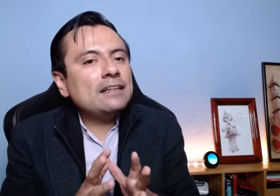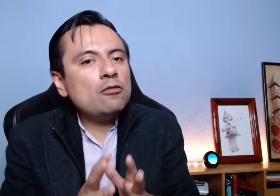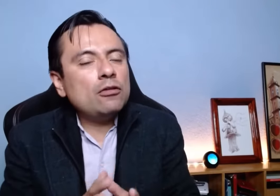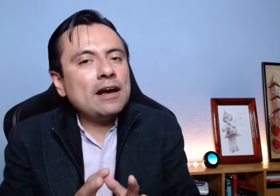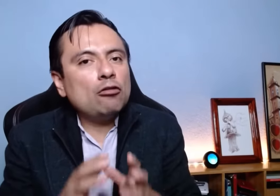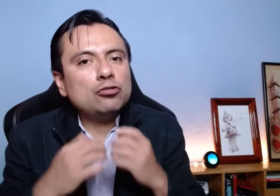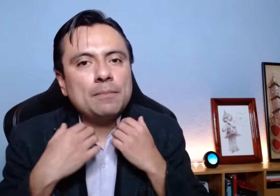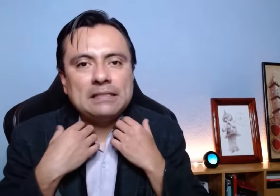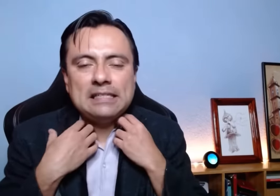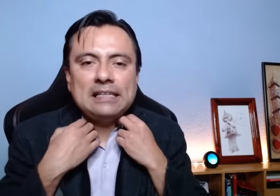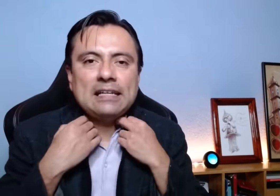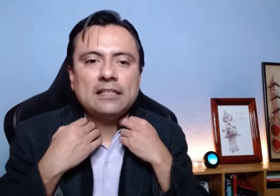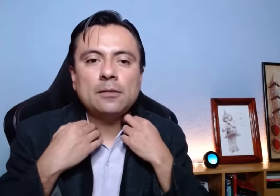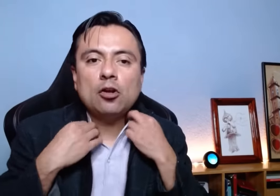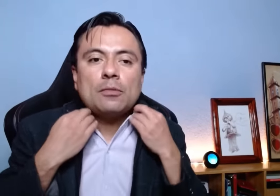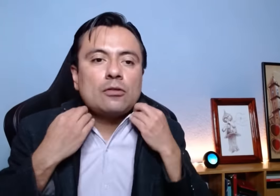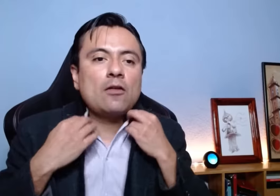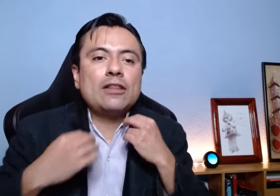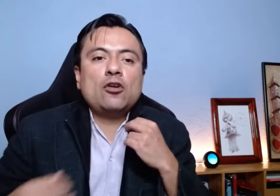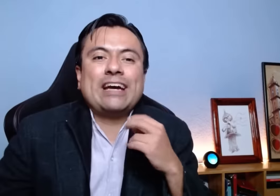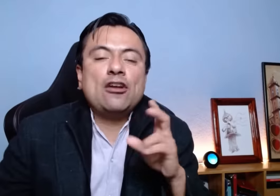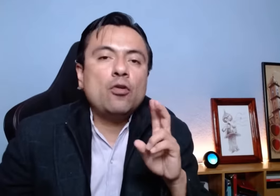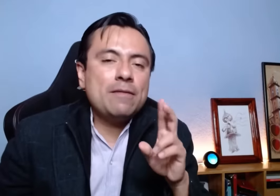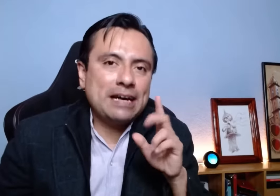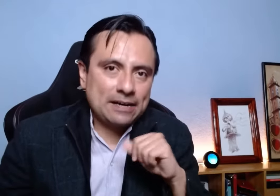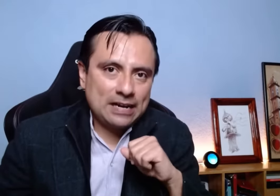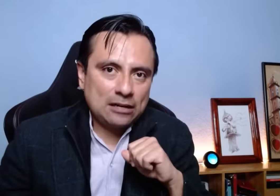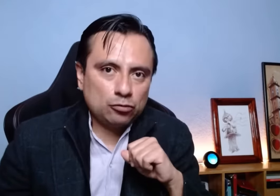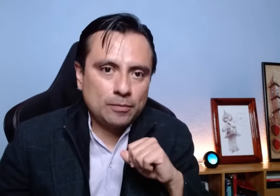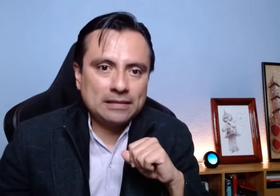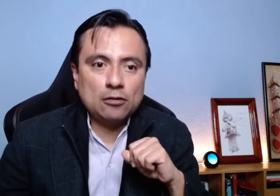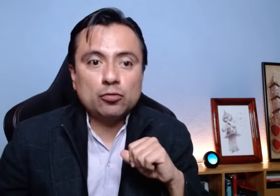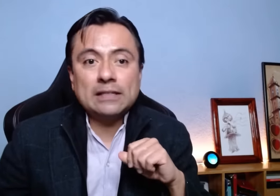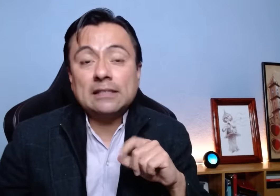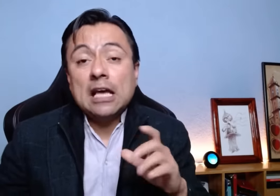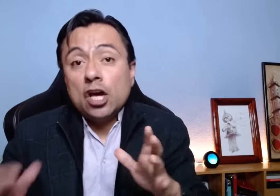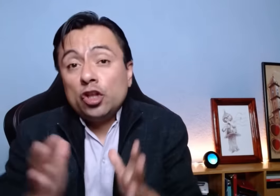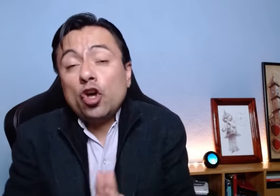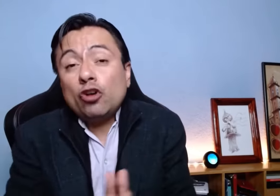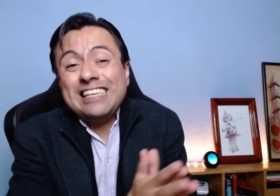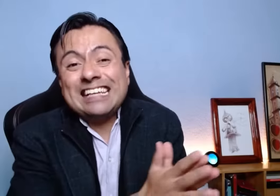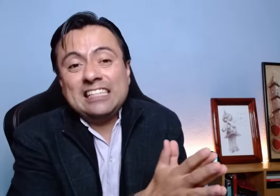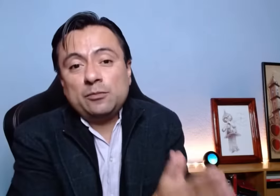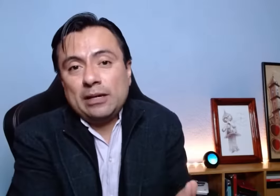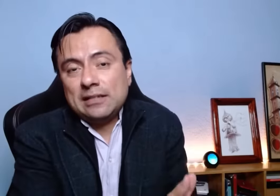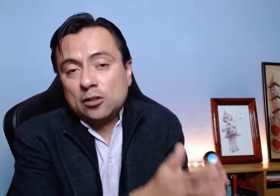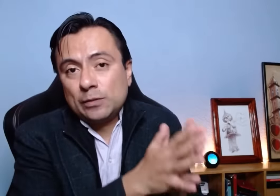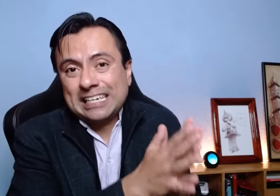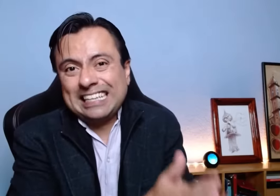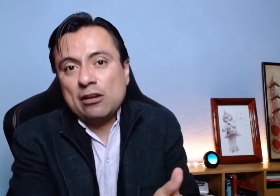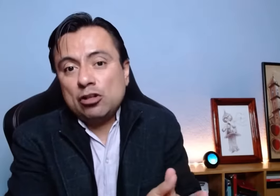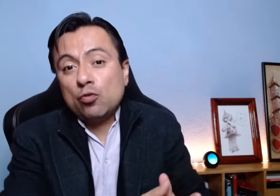presented by the executive Although the 31 of President Andrés Manuel López Obrador said that he was not going to reveal the names of the judges two days later